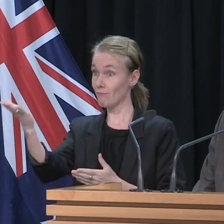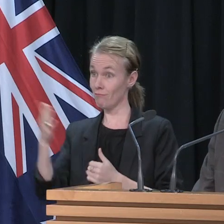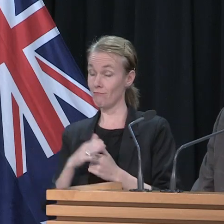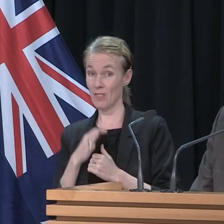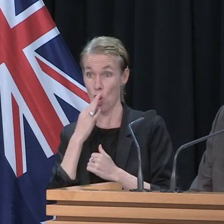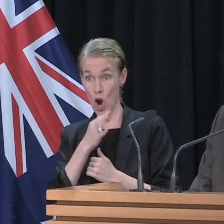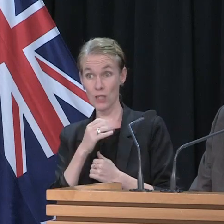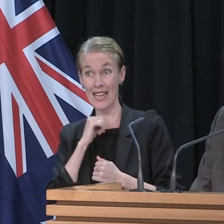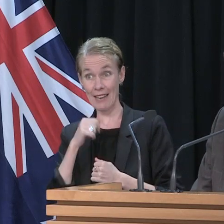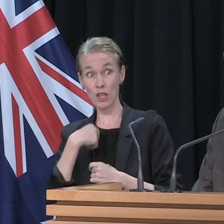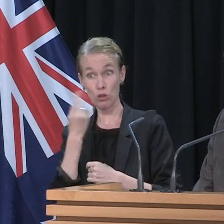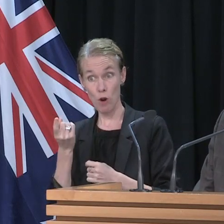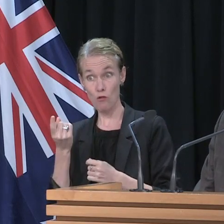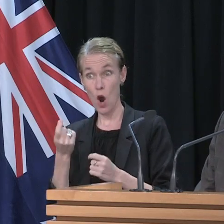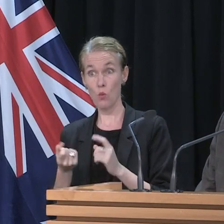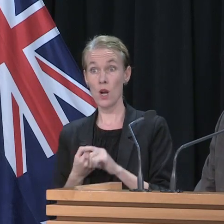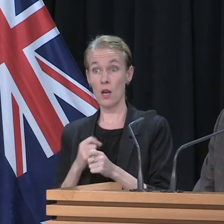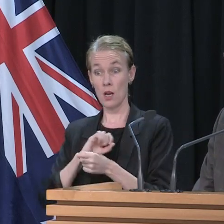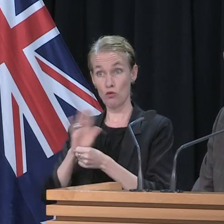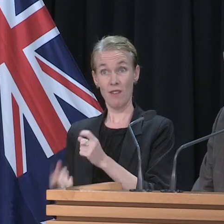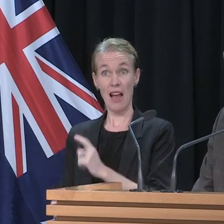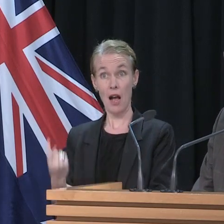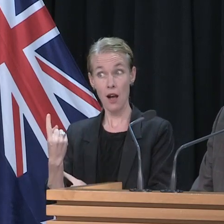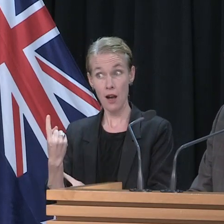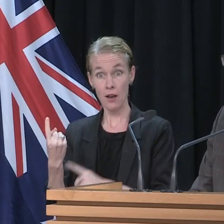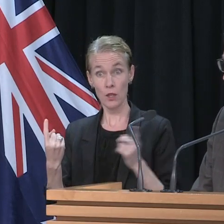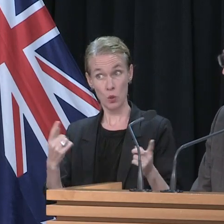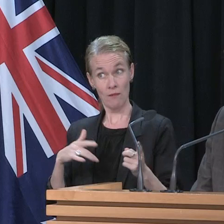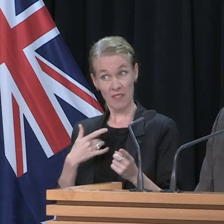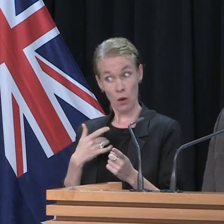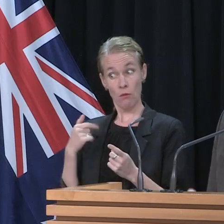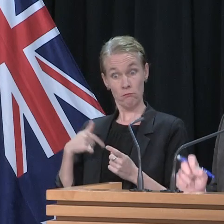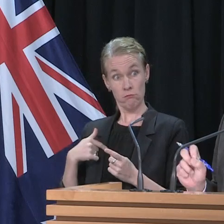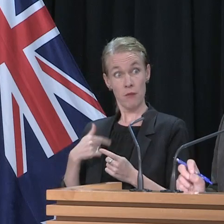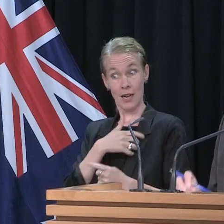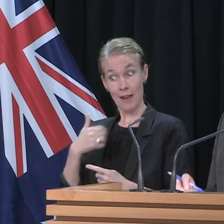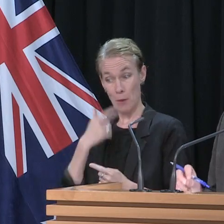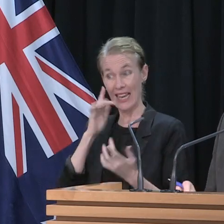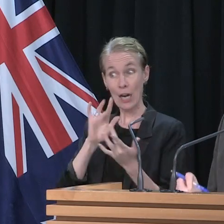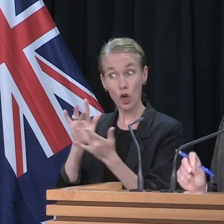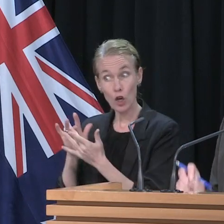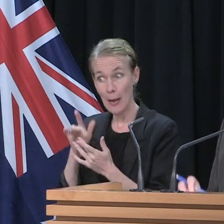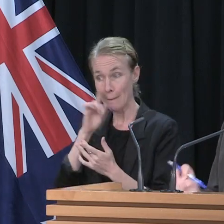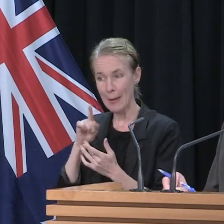normalising the use of the app. >> If there was community transmission, are you confident the contact tracing